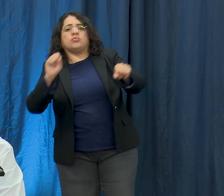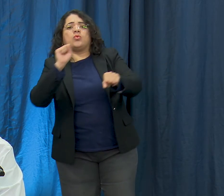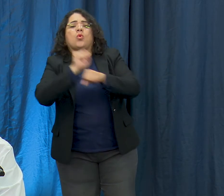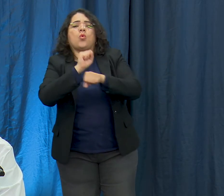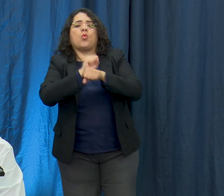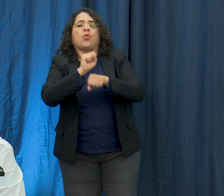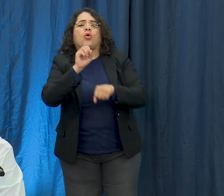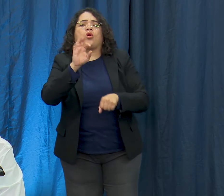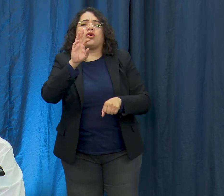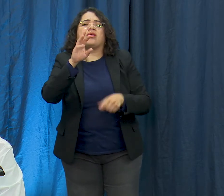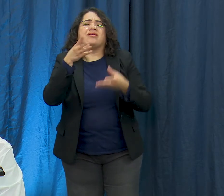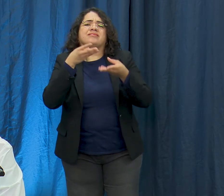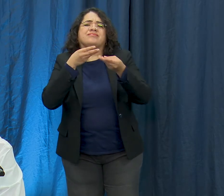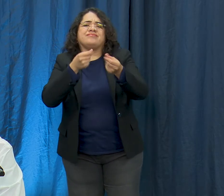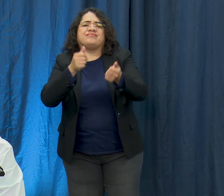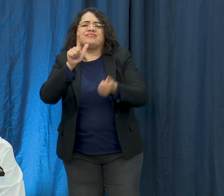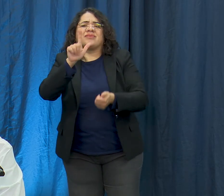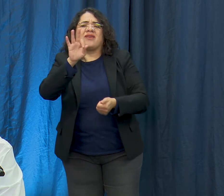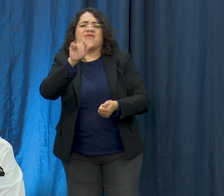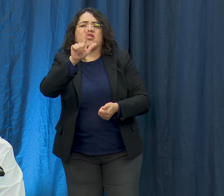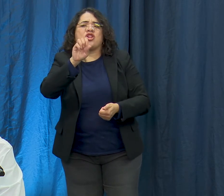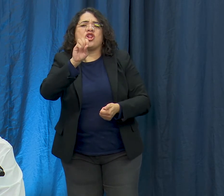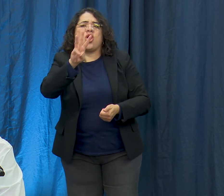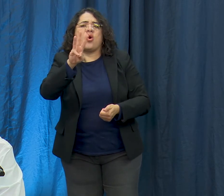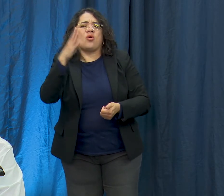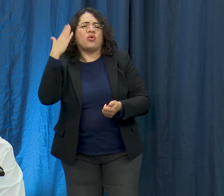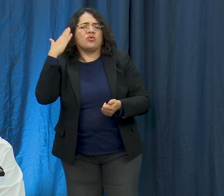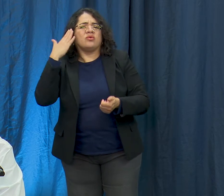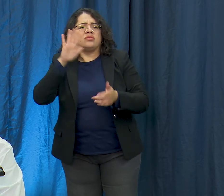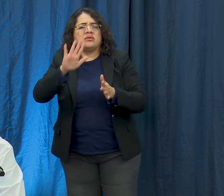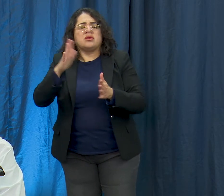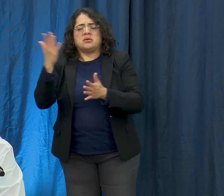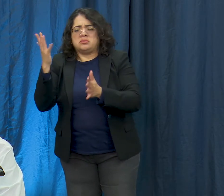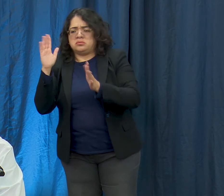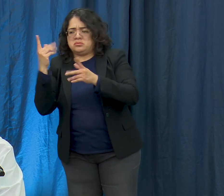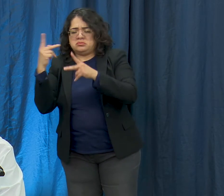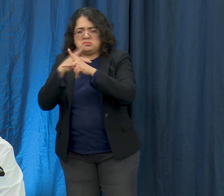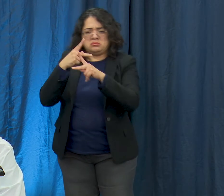transmission so there's nothing really preventing anyone from doing preventive